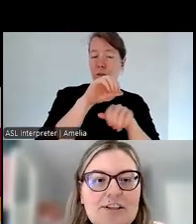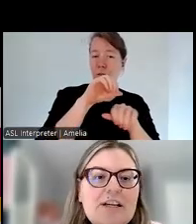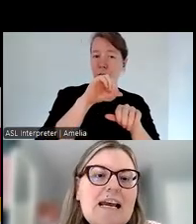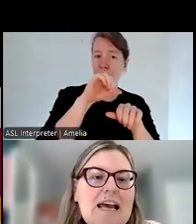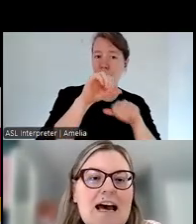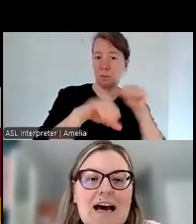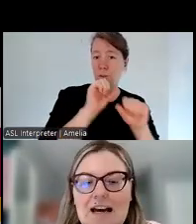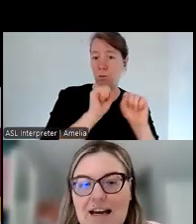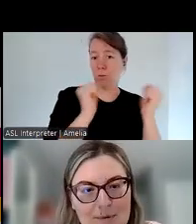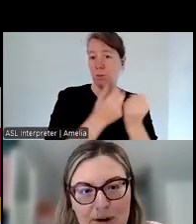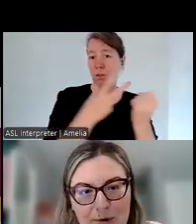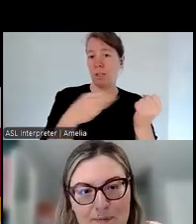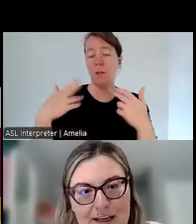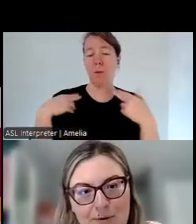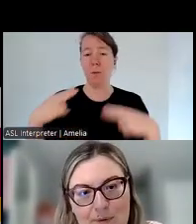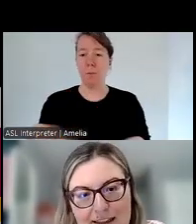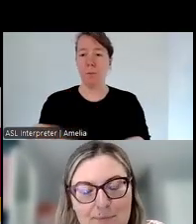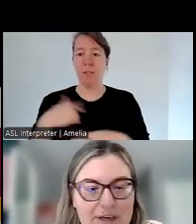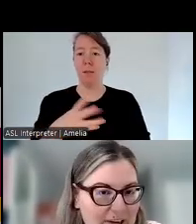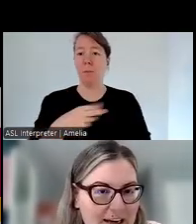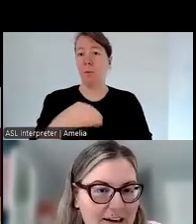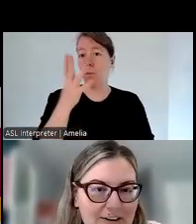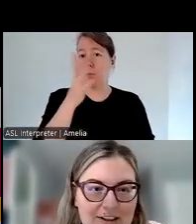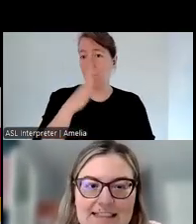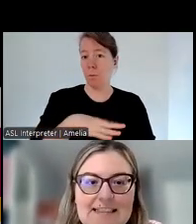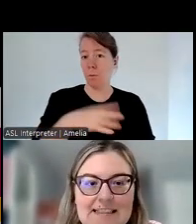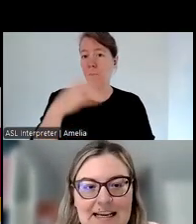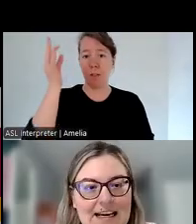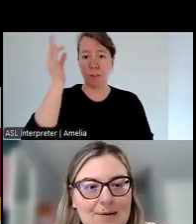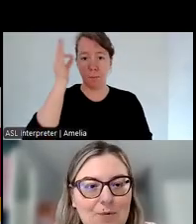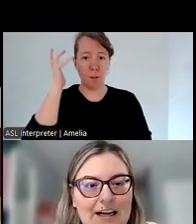Uh, I am a white woman with brown hair, glasses, and I am wearing a